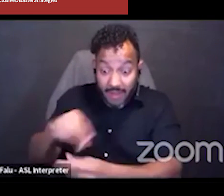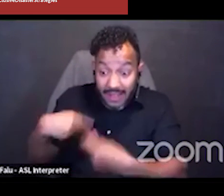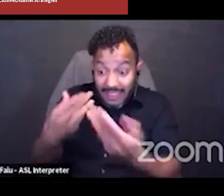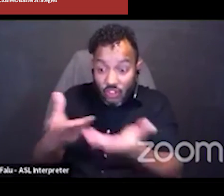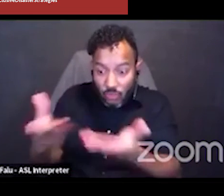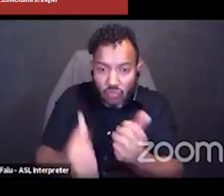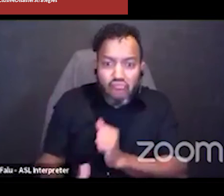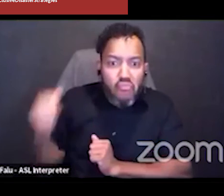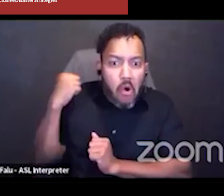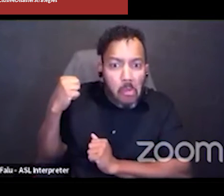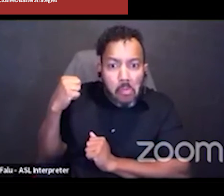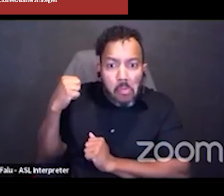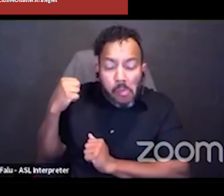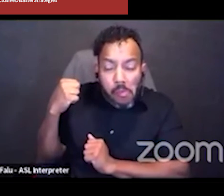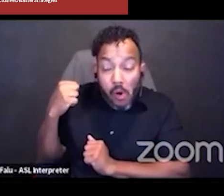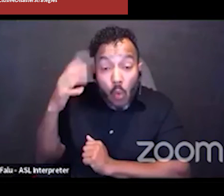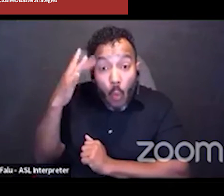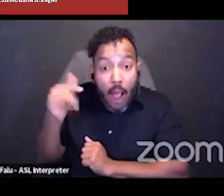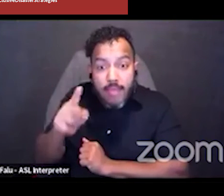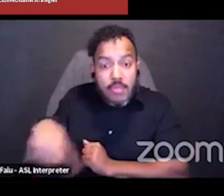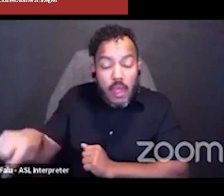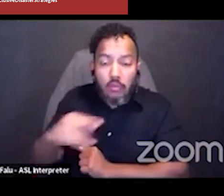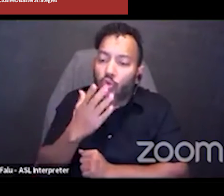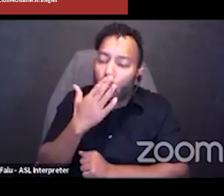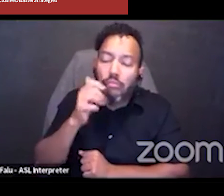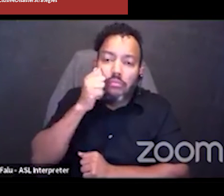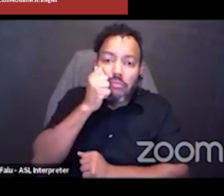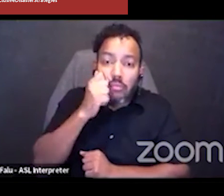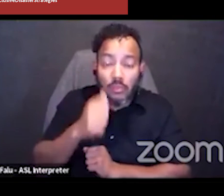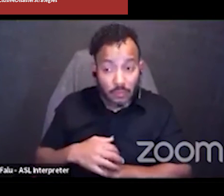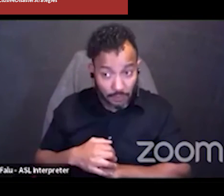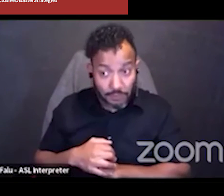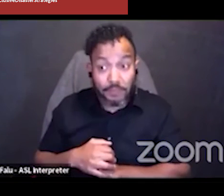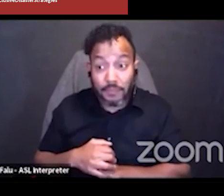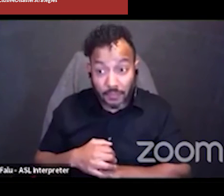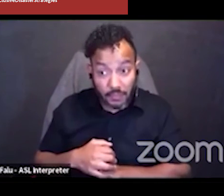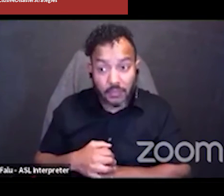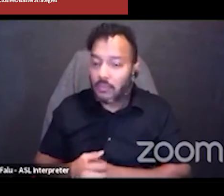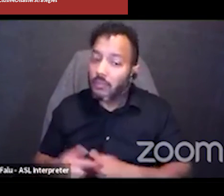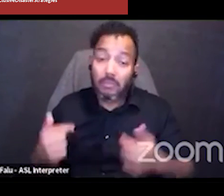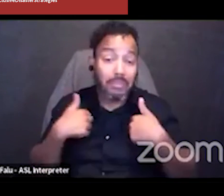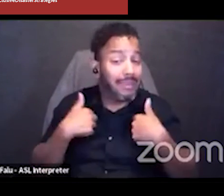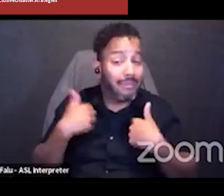I have been an activists with adapt, I have been arrested many times fighting for disability